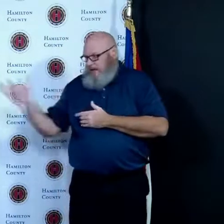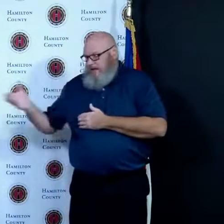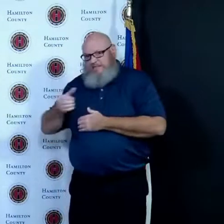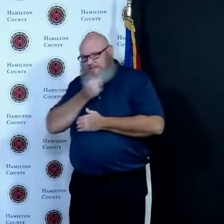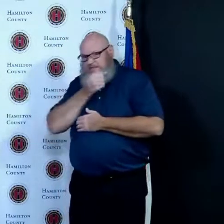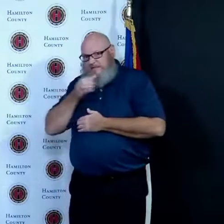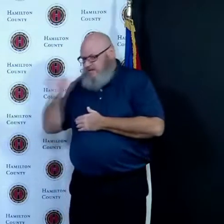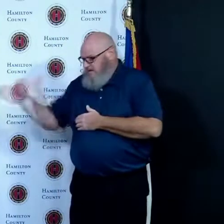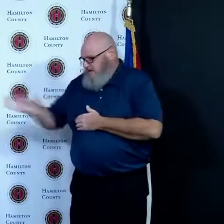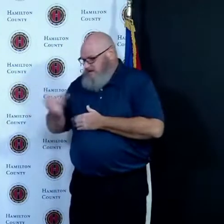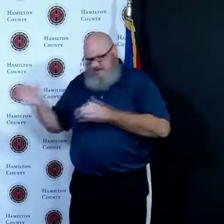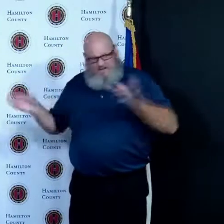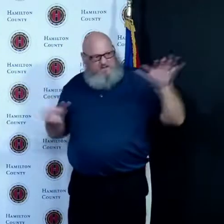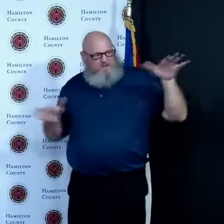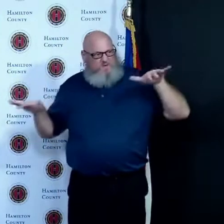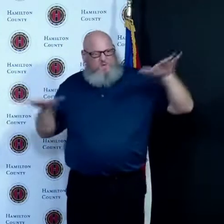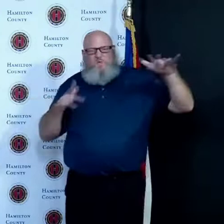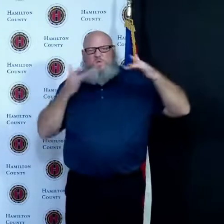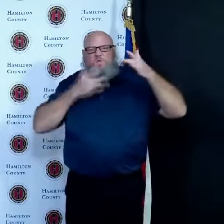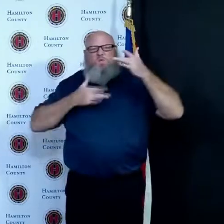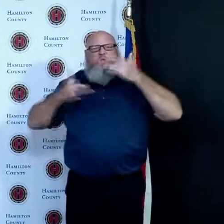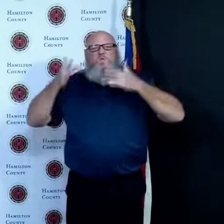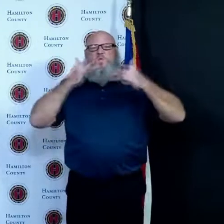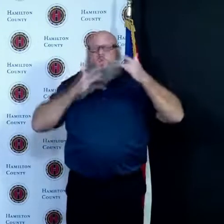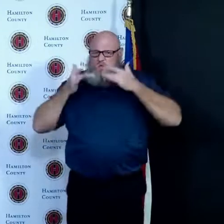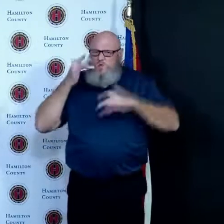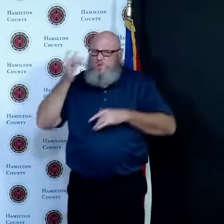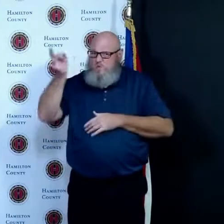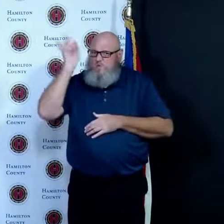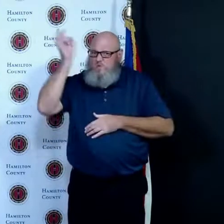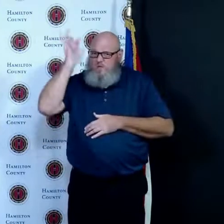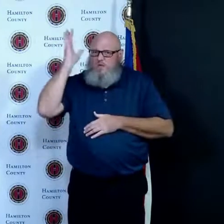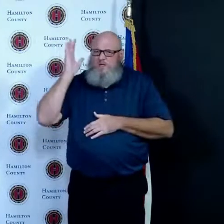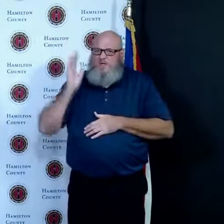and this is what we know in terms of vaccines coming into Hamilton County and I already